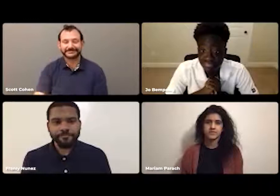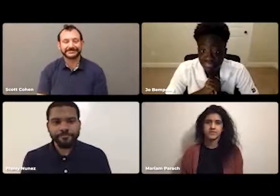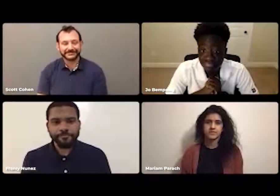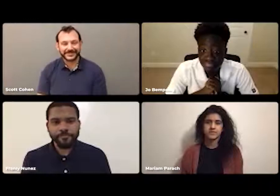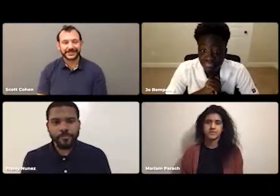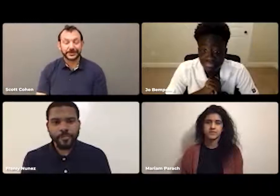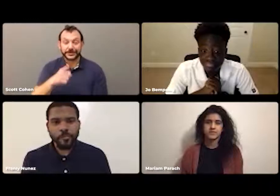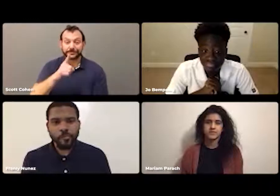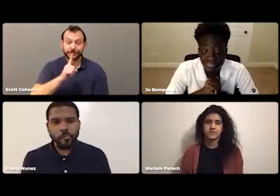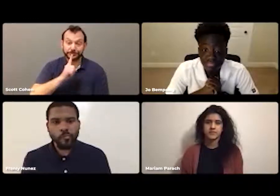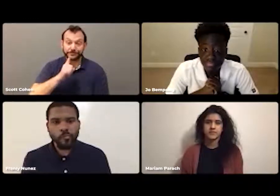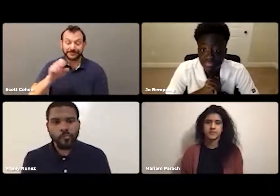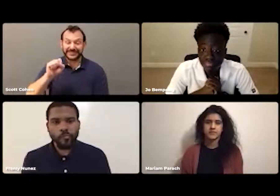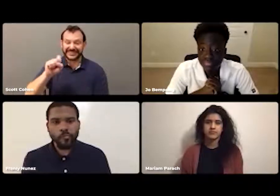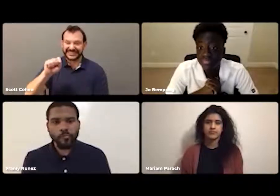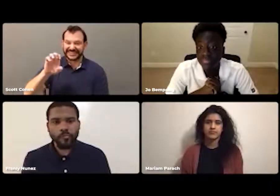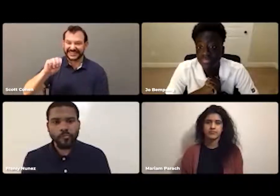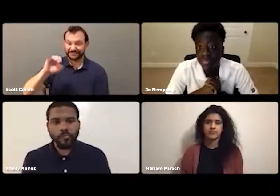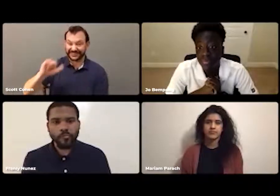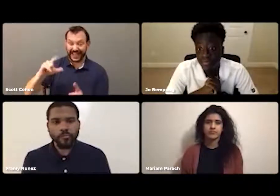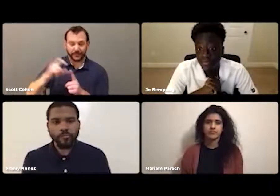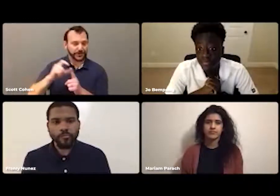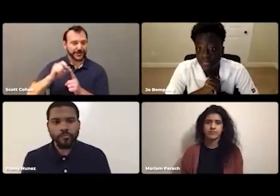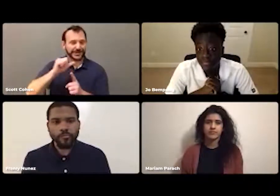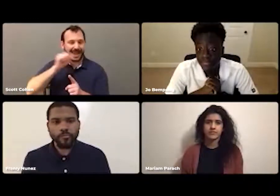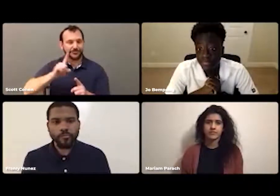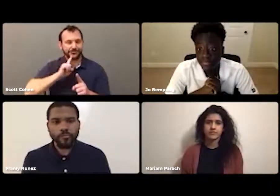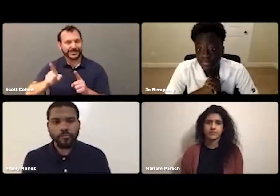Did I answer that well? Yes.